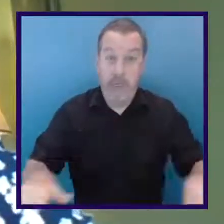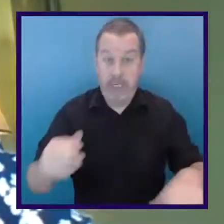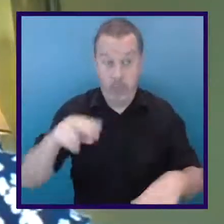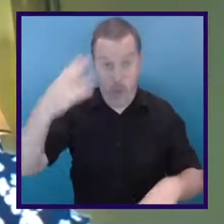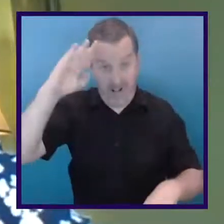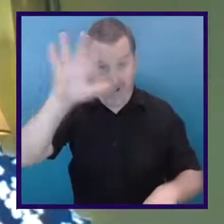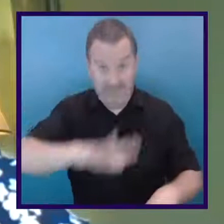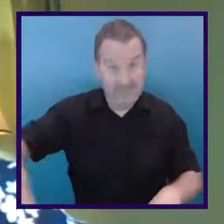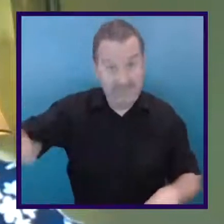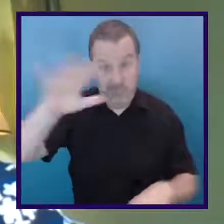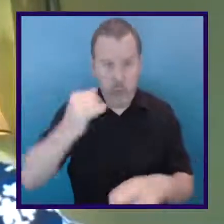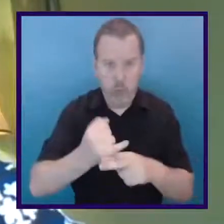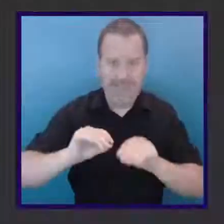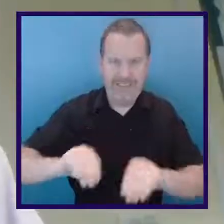Good afternoon, Janice.